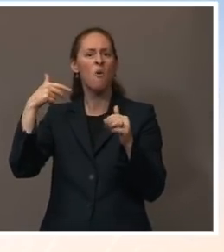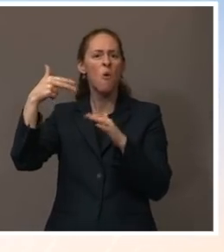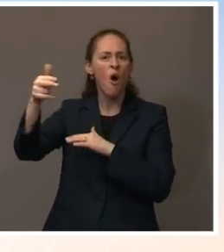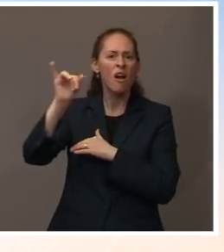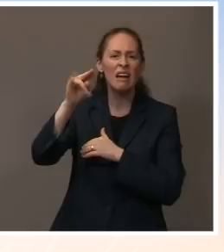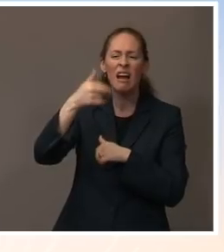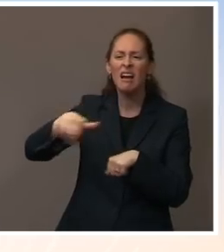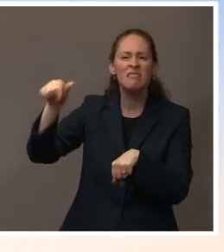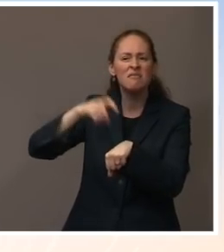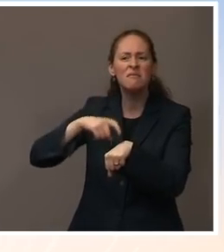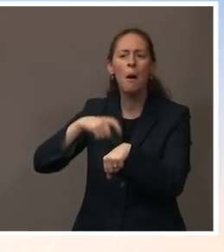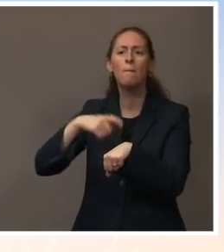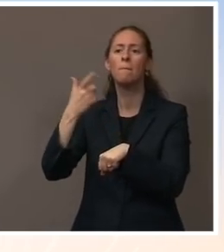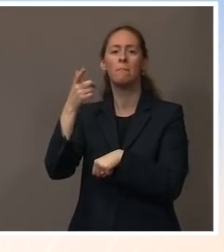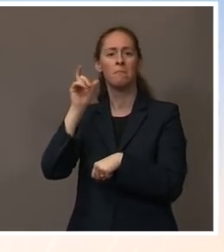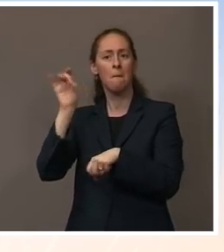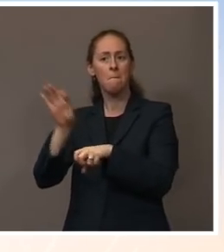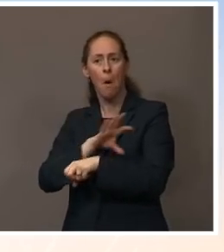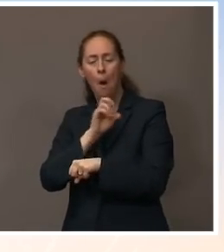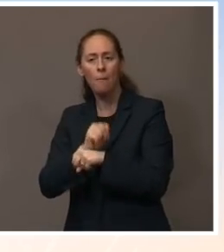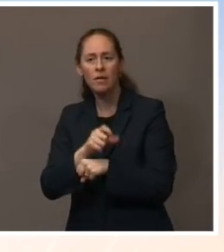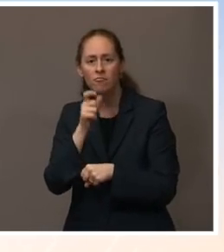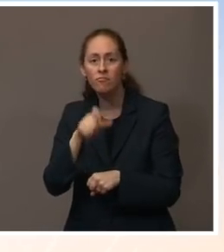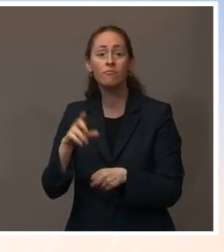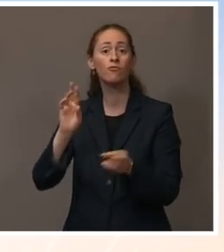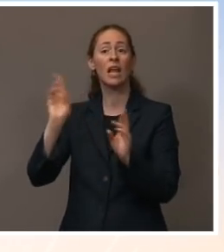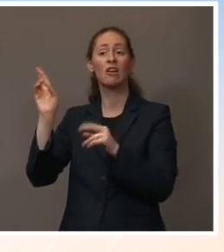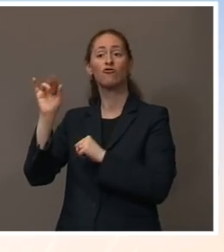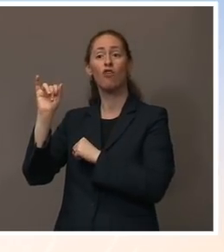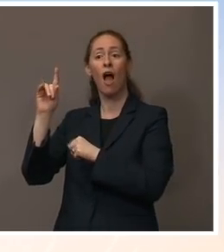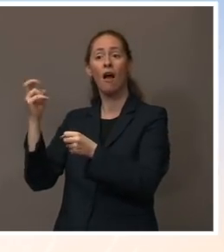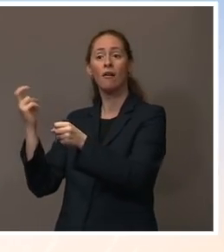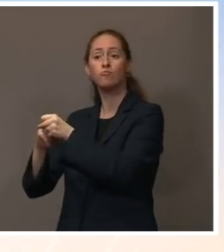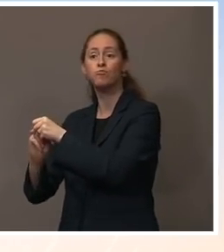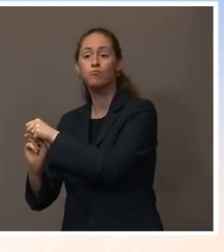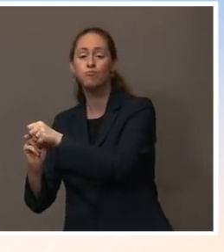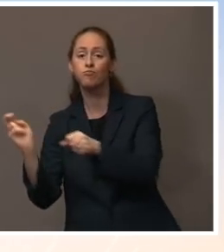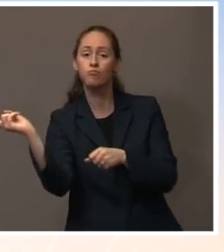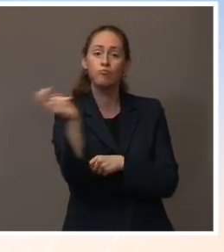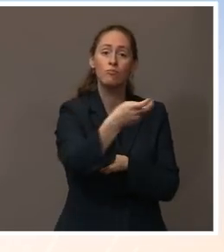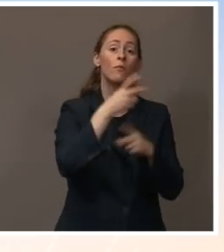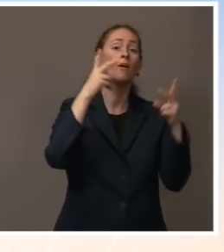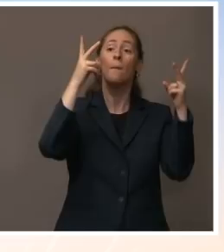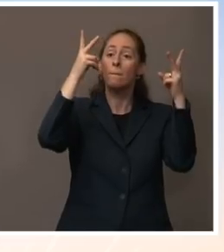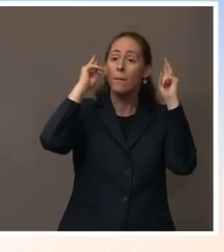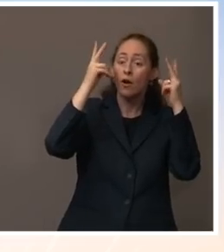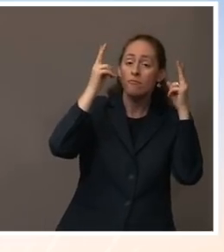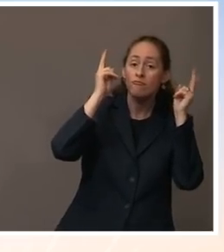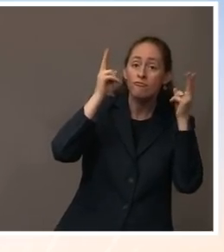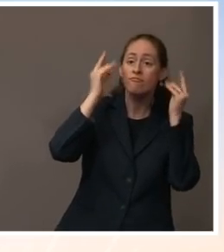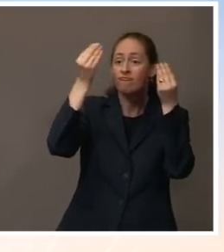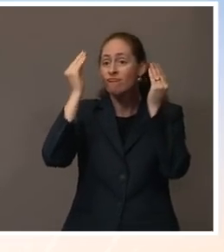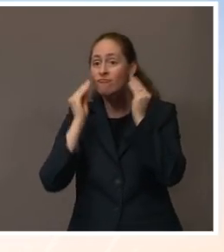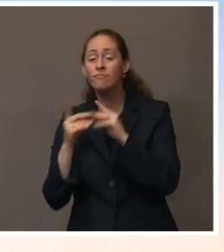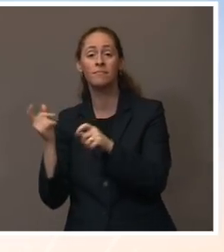We have vaccines at barber shops, baseball games, NASCAR races. Even over the last "Month of Action," which we've been doing across the country,